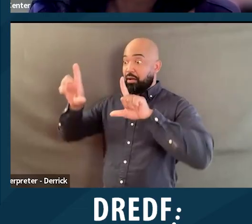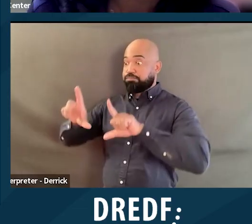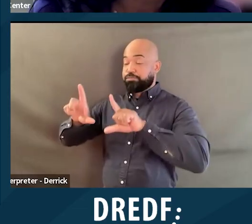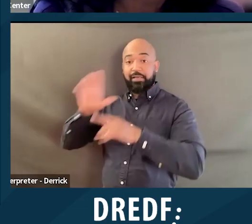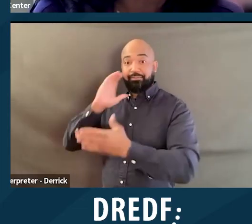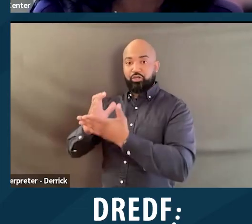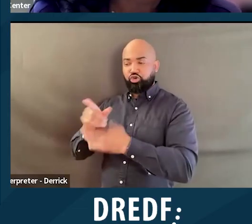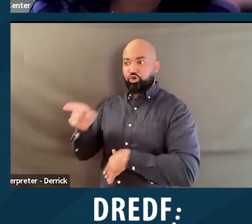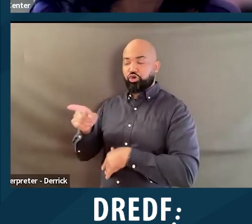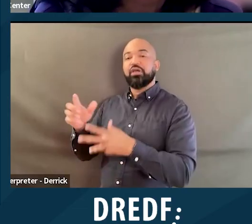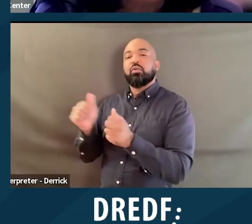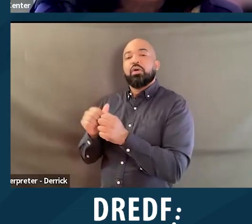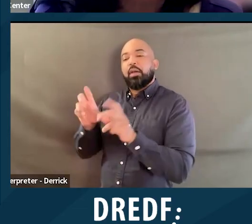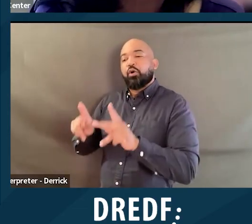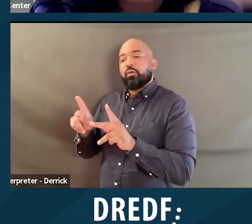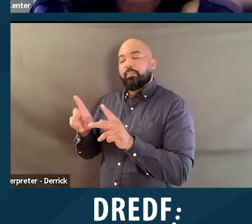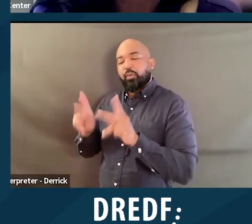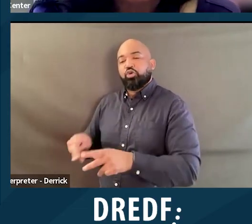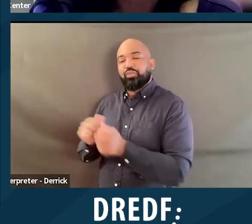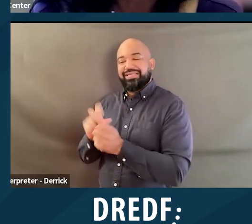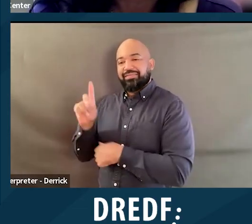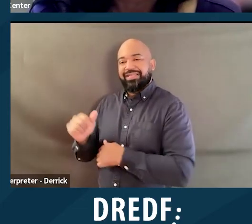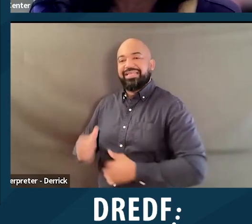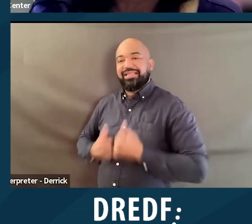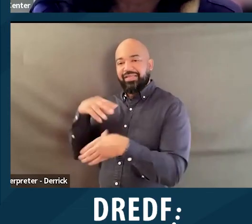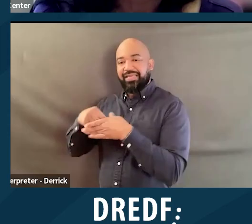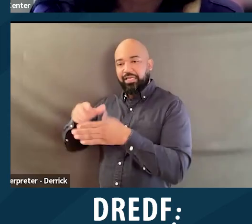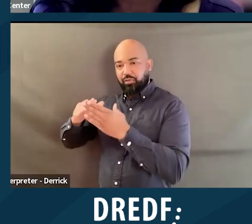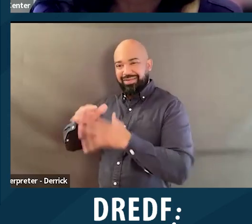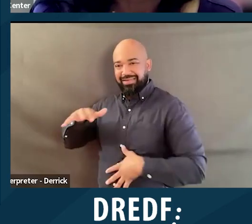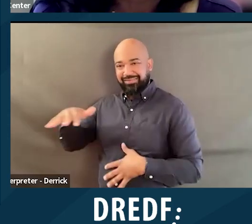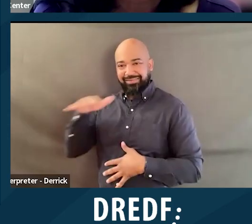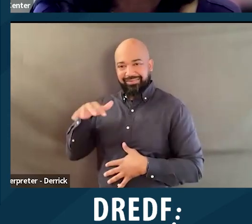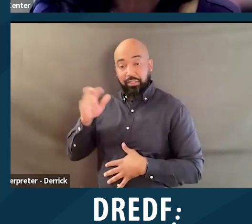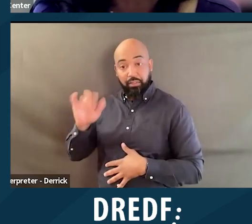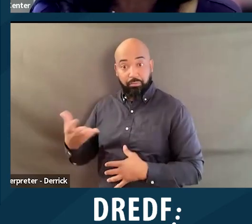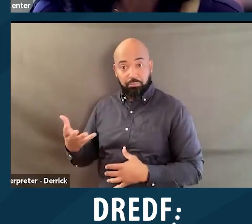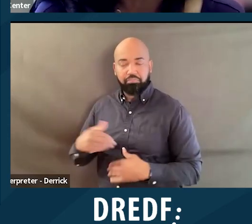So this is a picture of an institution on the left. And then an arrow with supports,